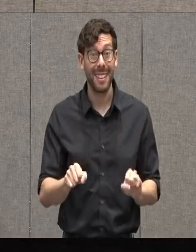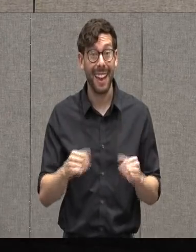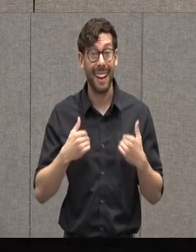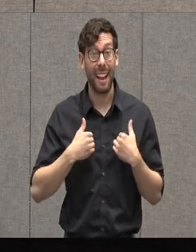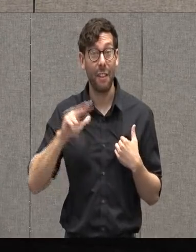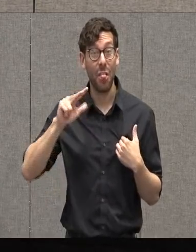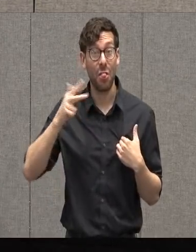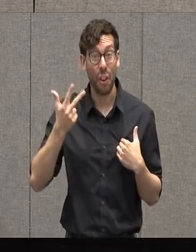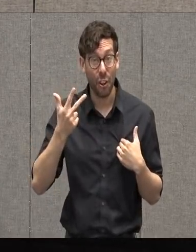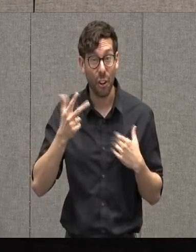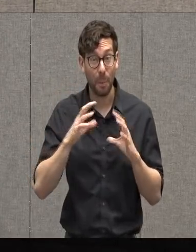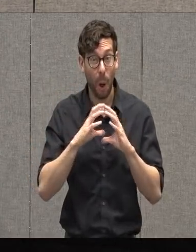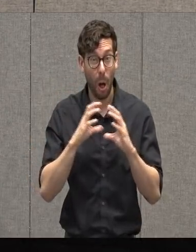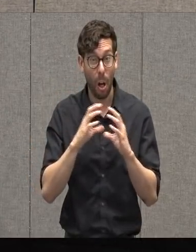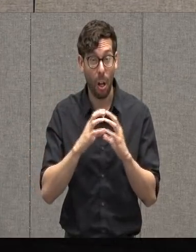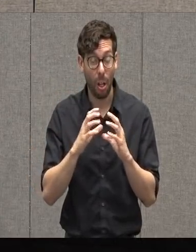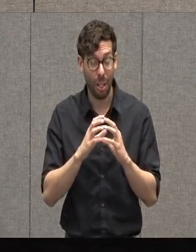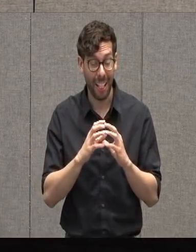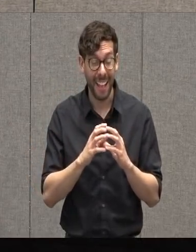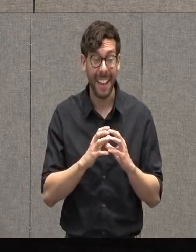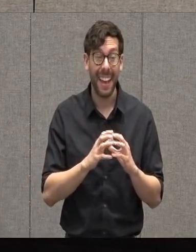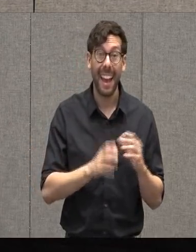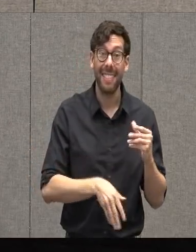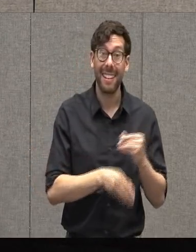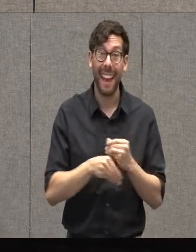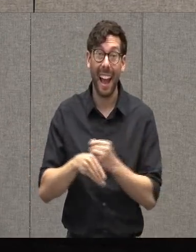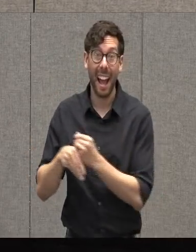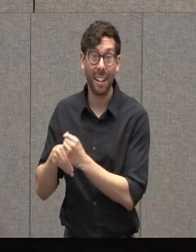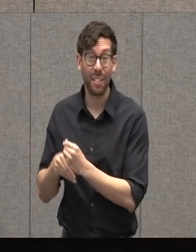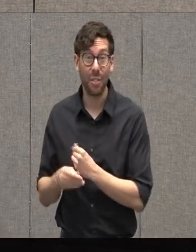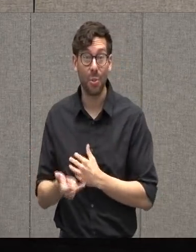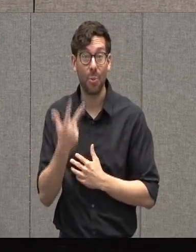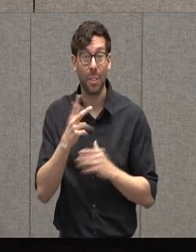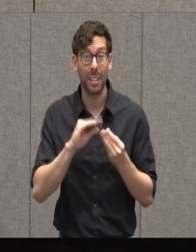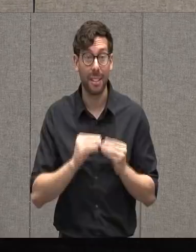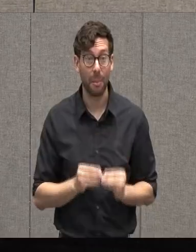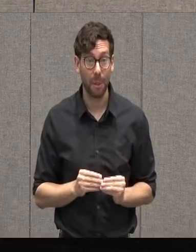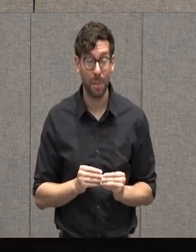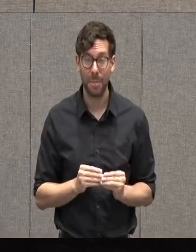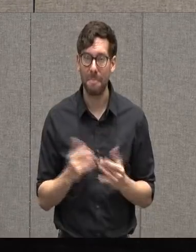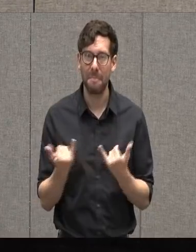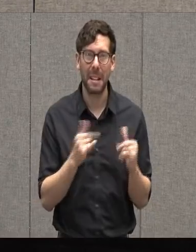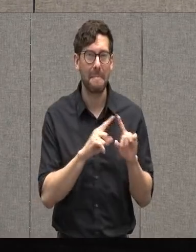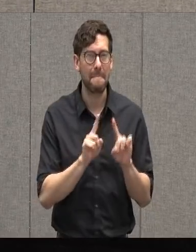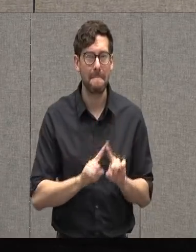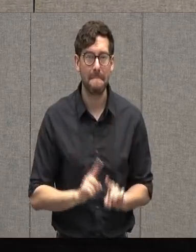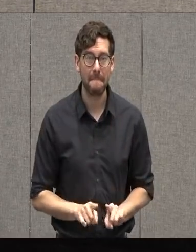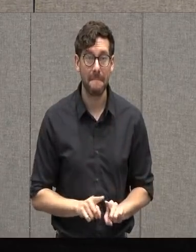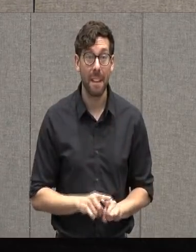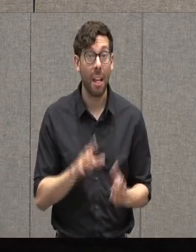We can multiply lots of different things. Learners, I hope at home you find fun ways to make games